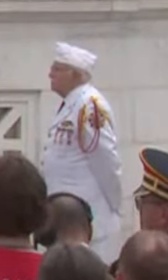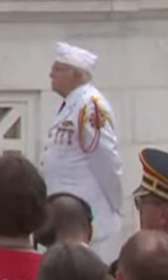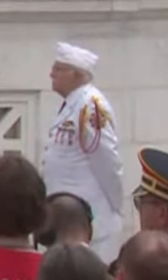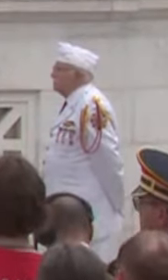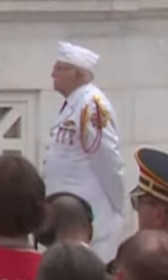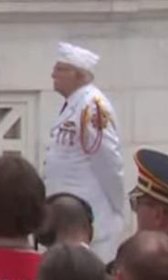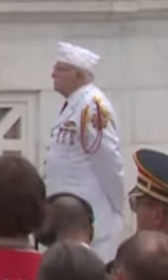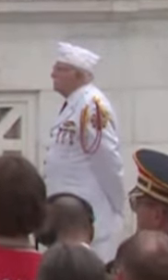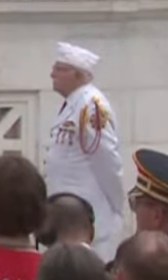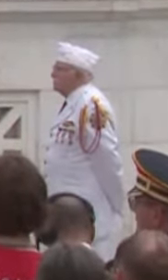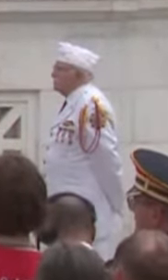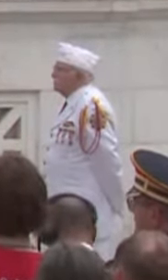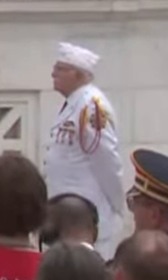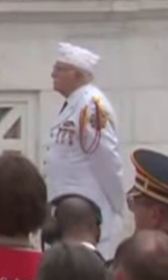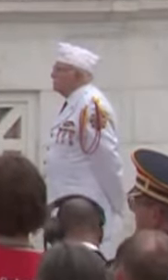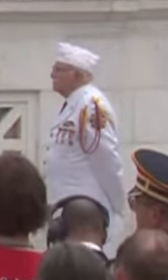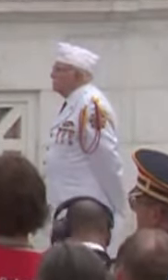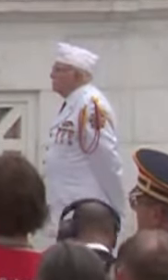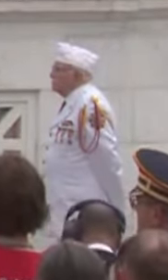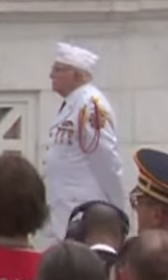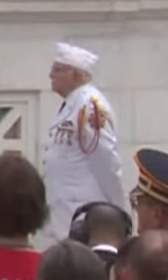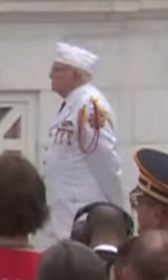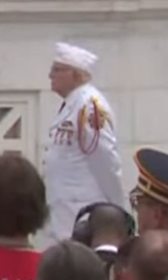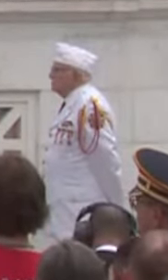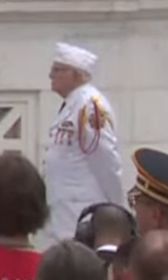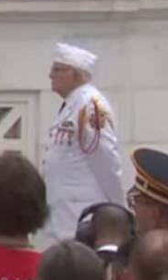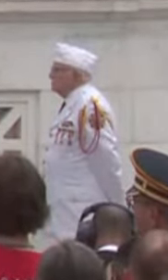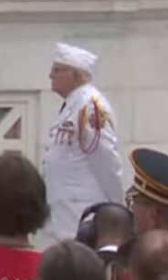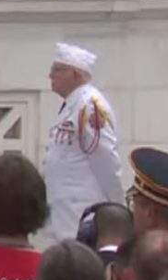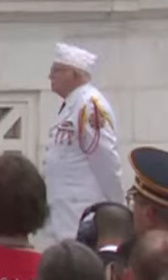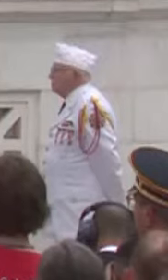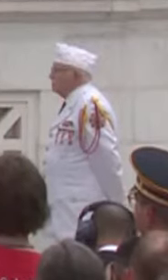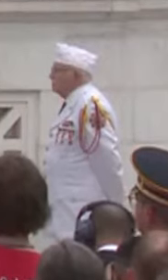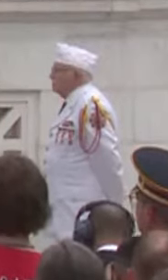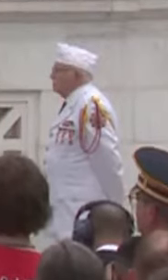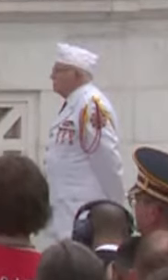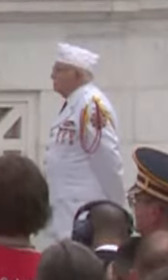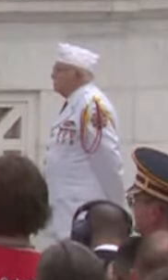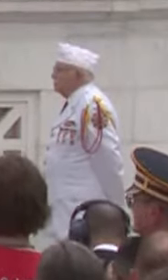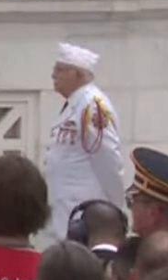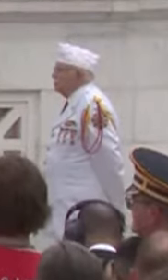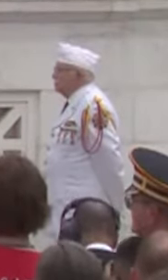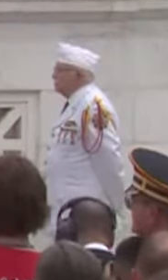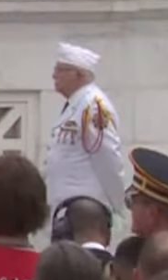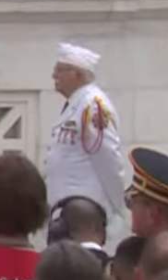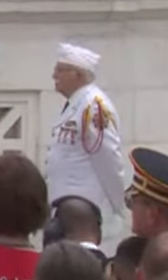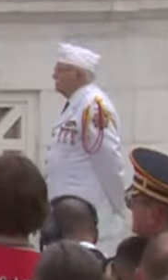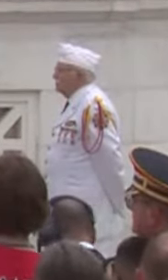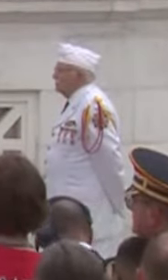Stand beside her and guide her Thru the night with a light from above